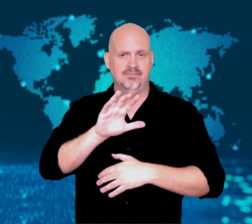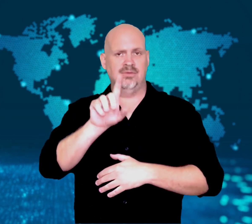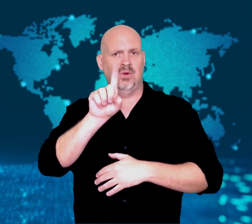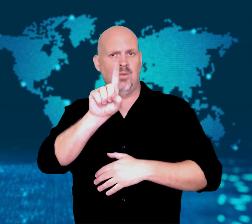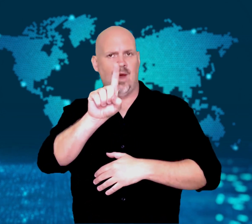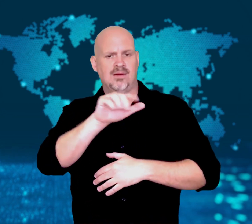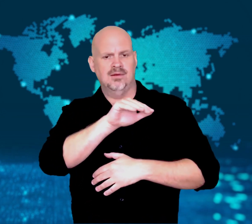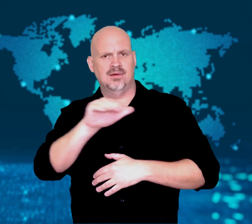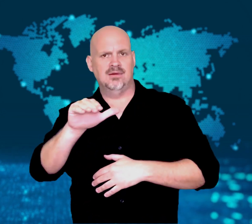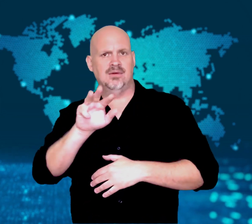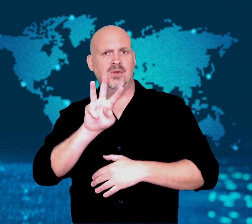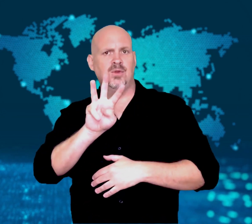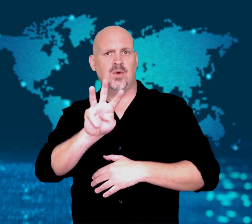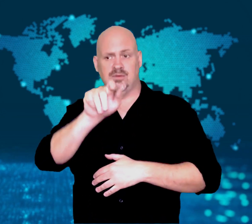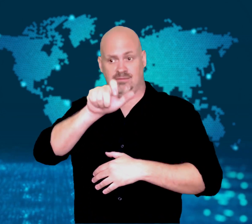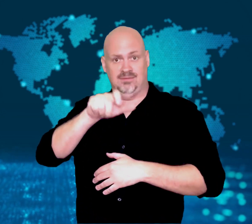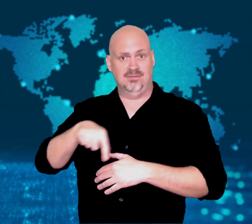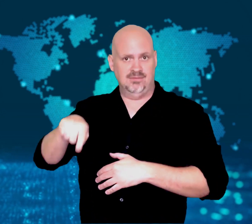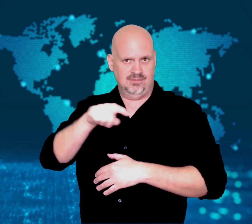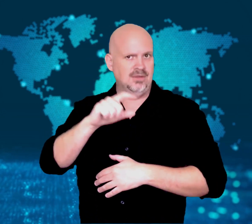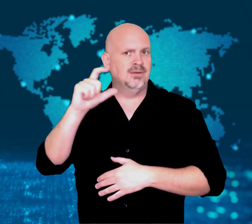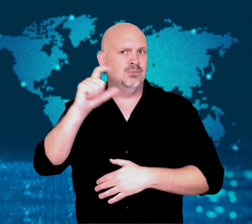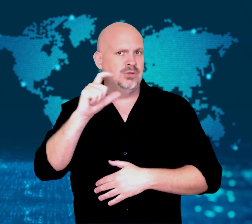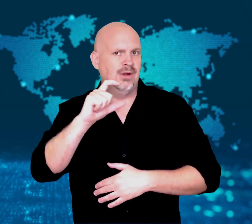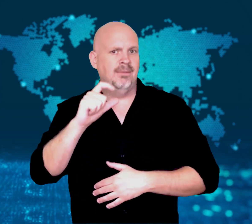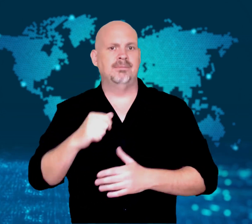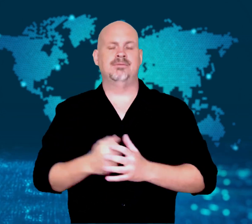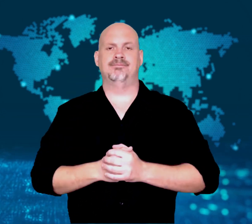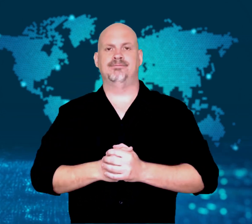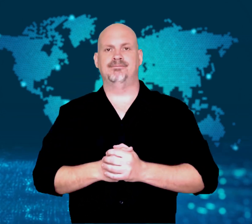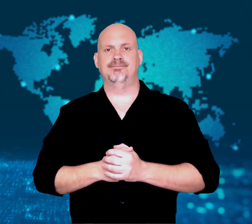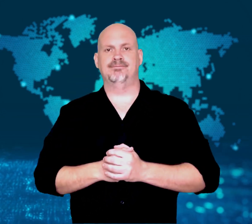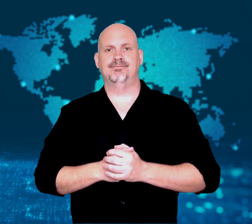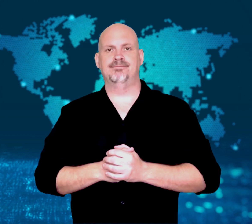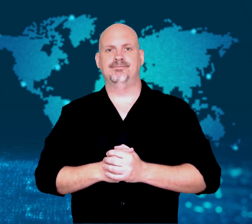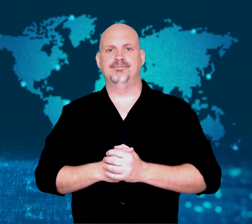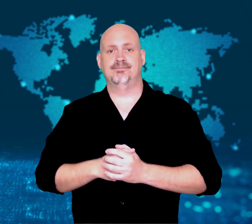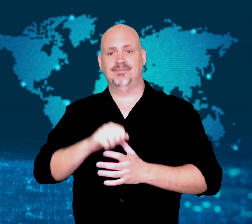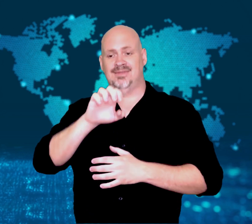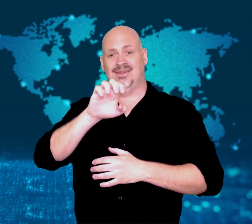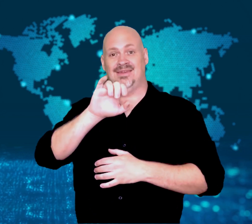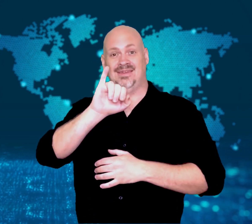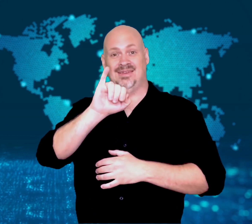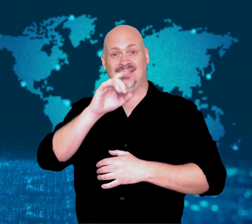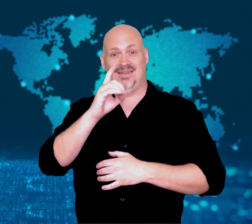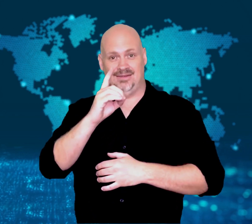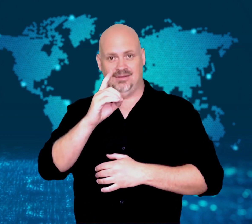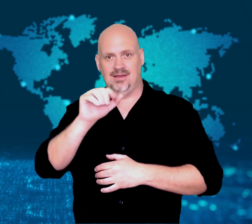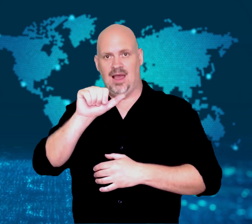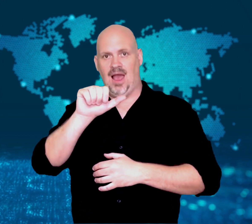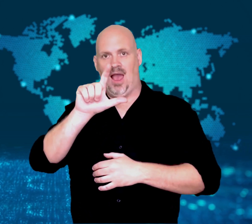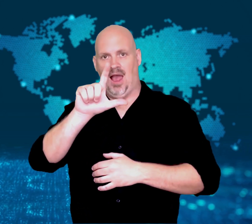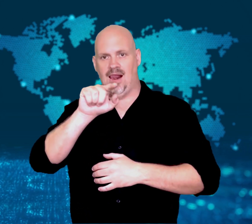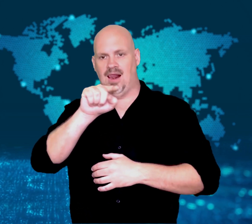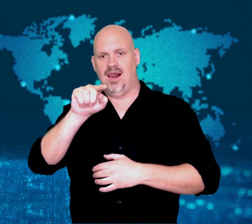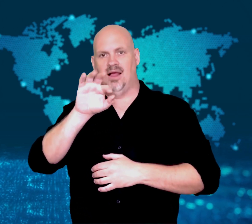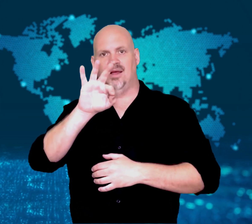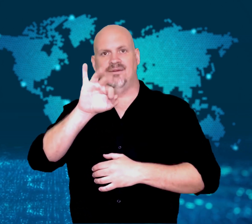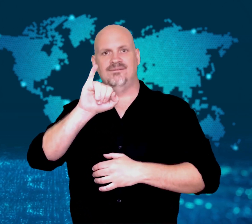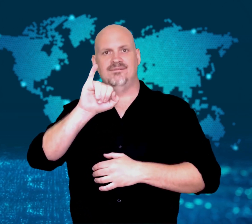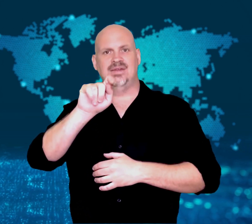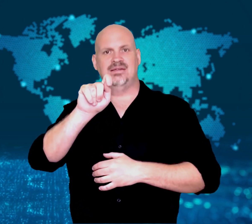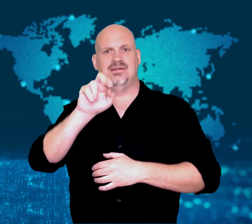have taken place in Addis Ababa every year since 1991